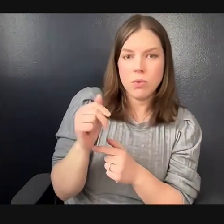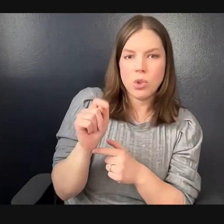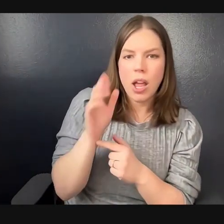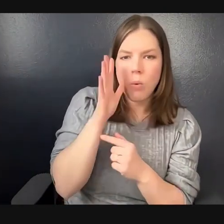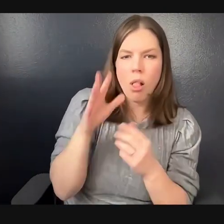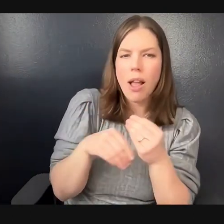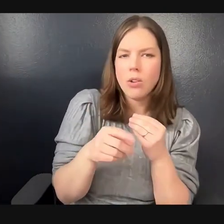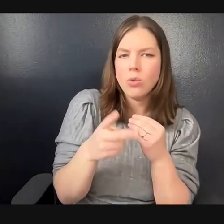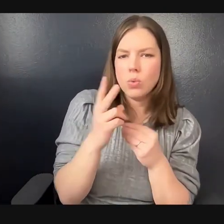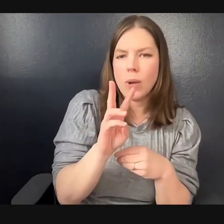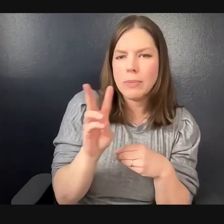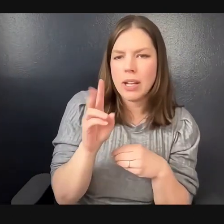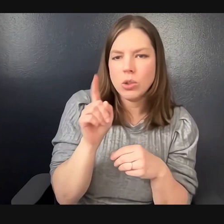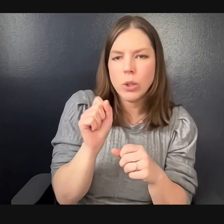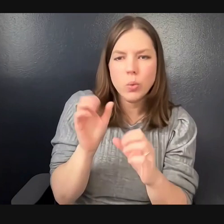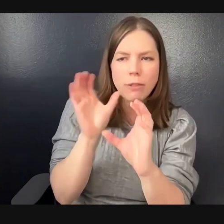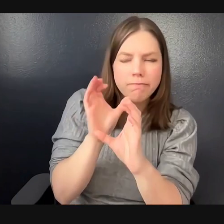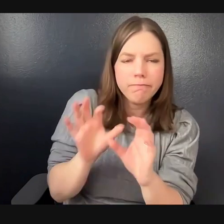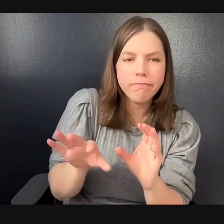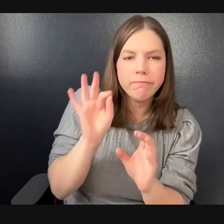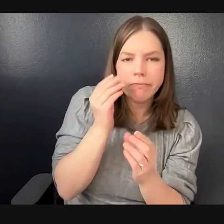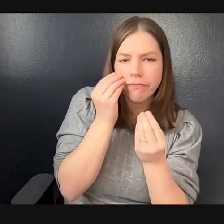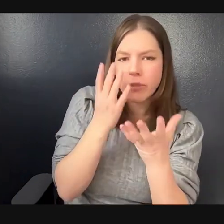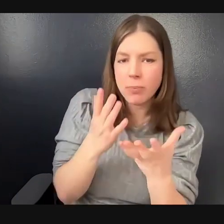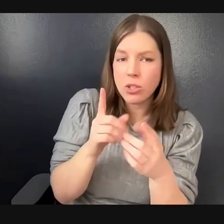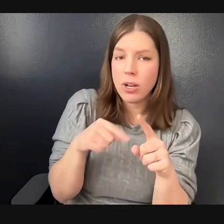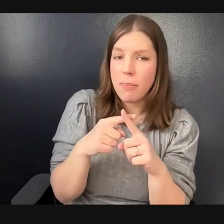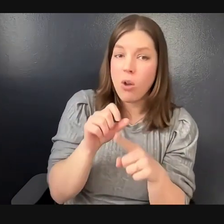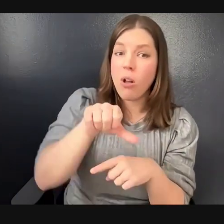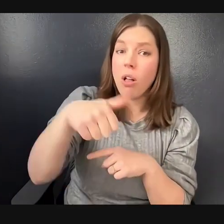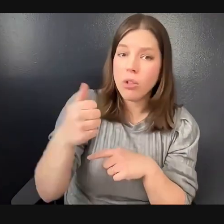In the chat, we'll add two websites where-- it's like a clearinghouse, where you